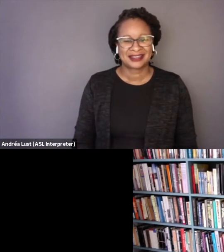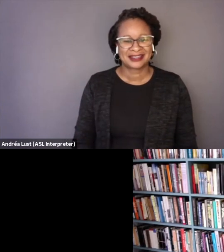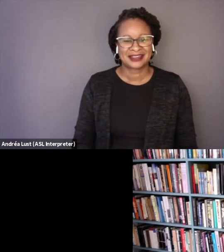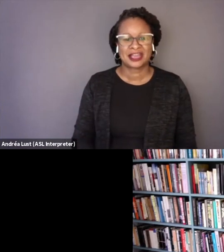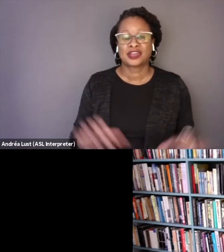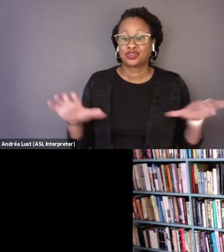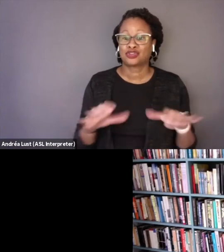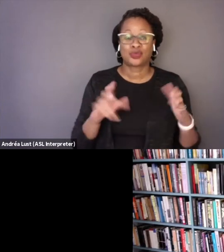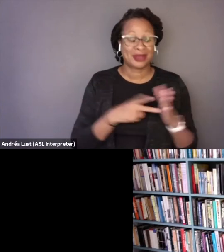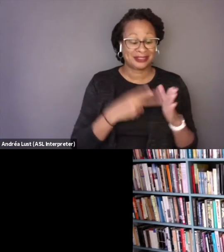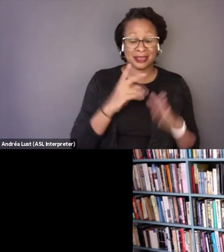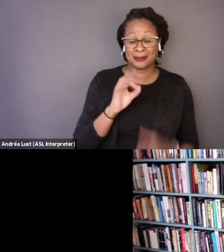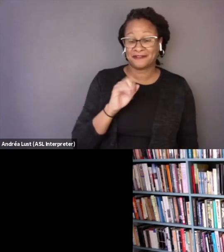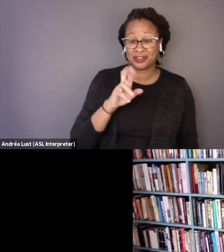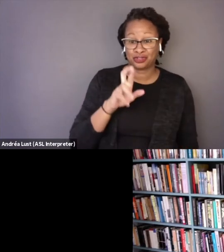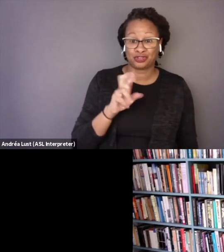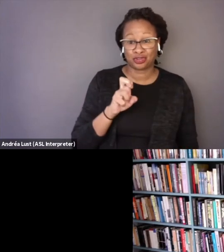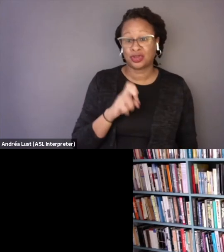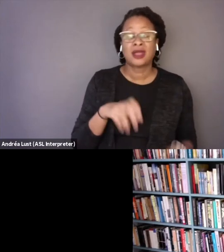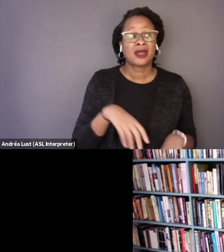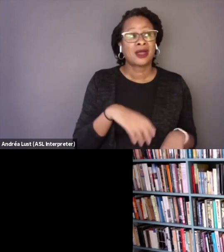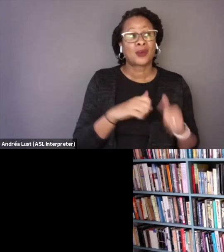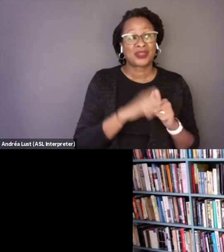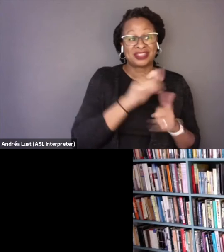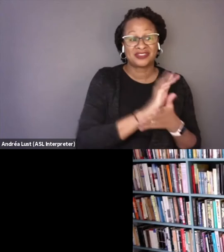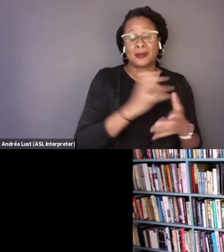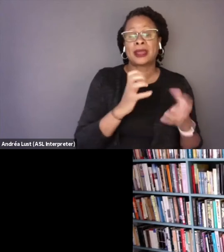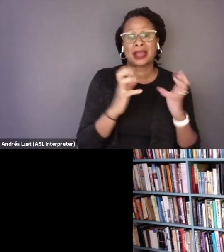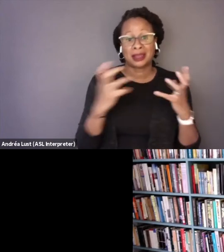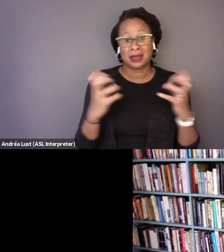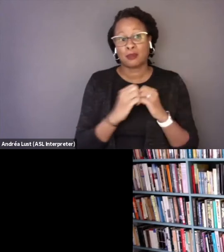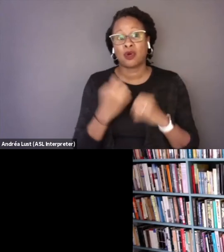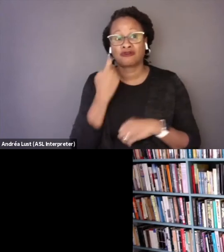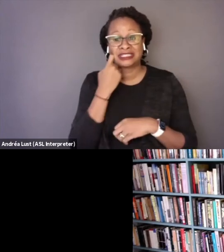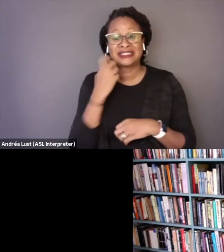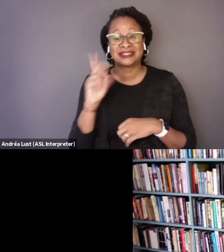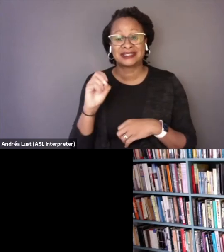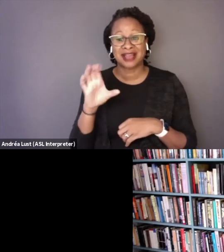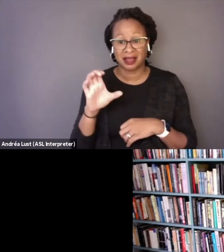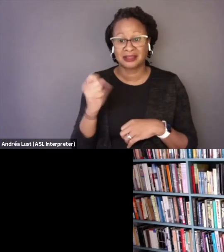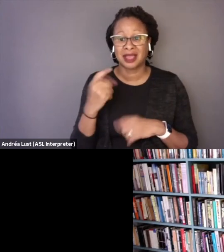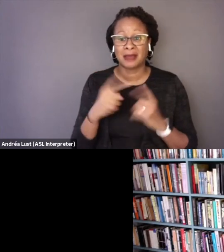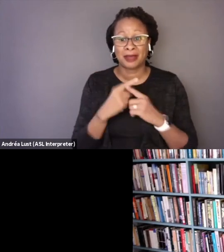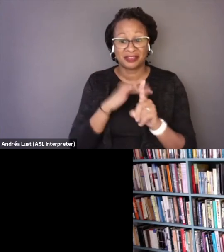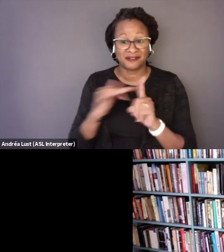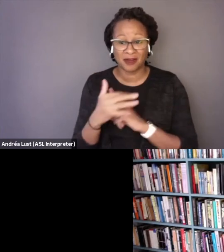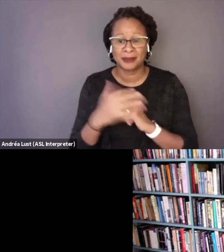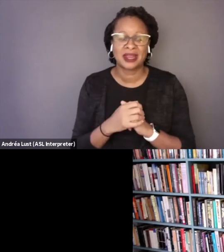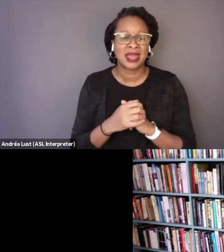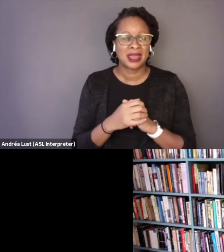and a lot of more recent environmental documentaries 'cause it does seem like on some level there's a continuum between the work he was doing,